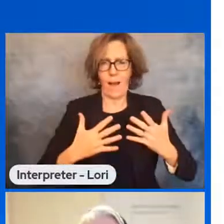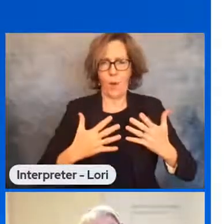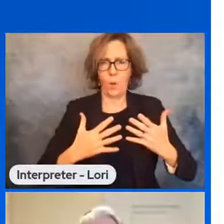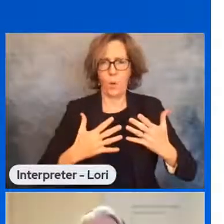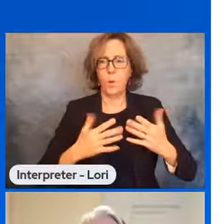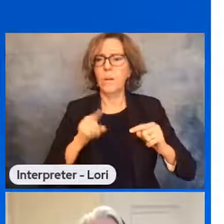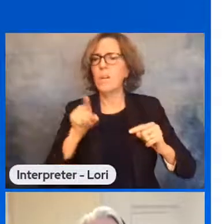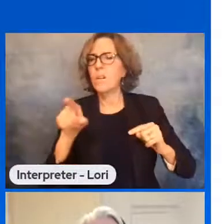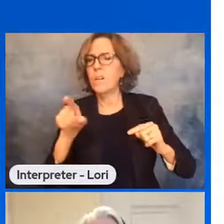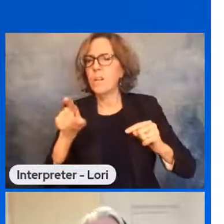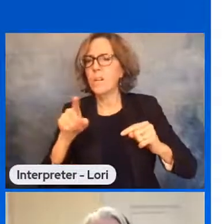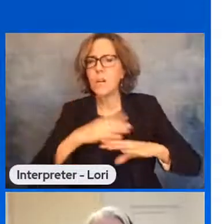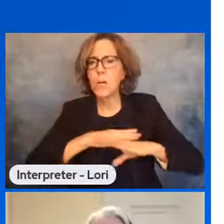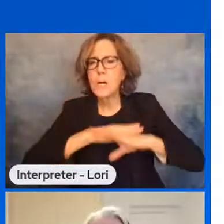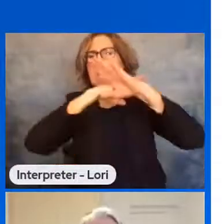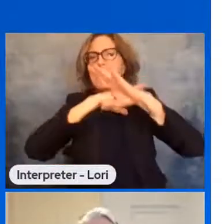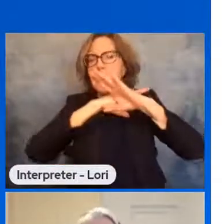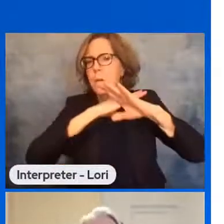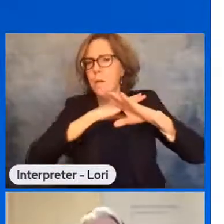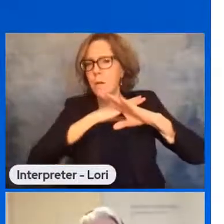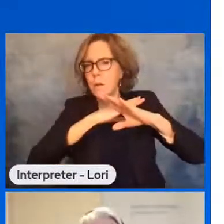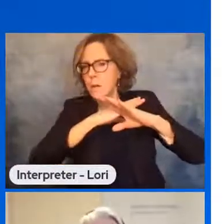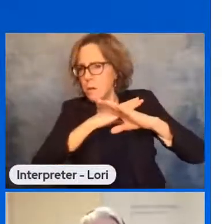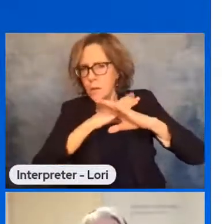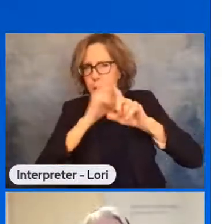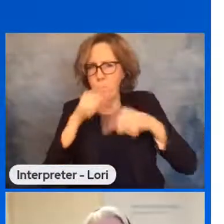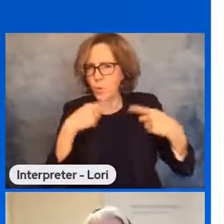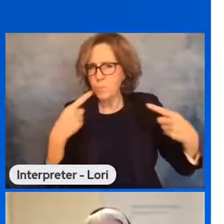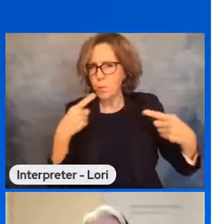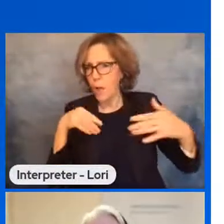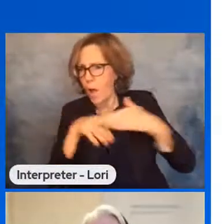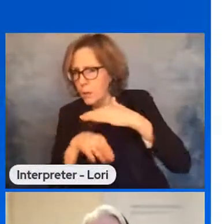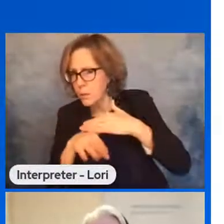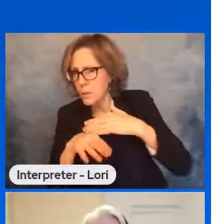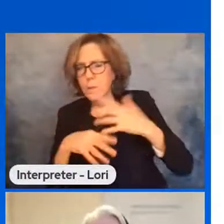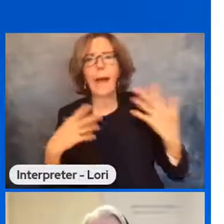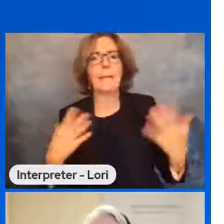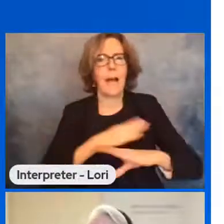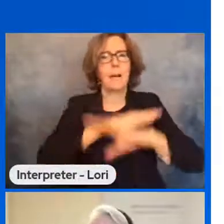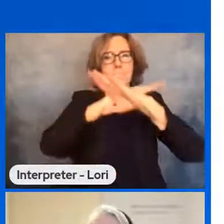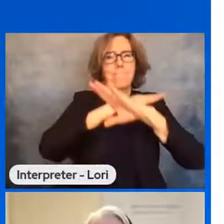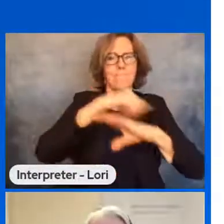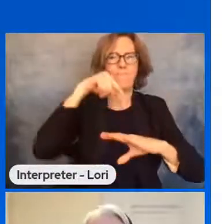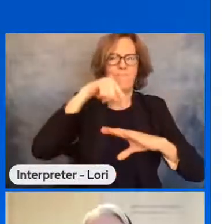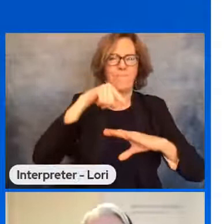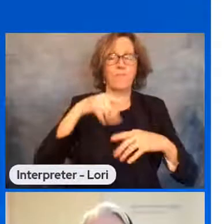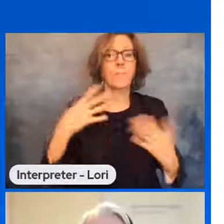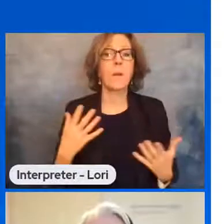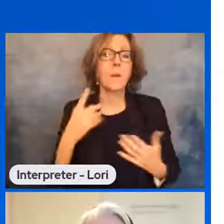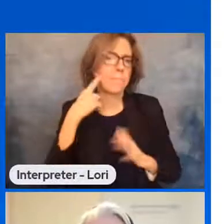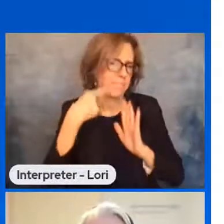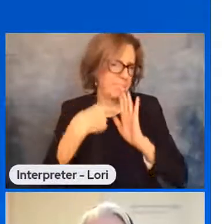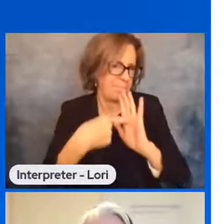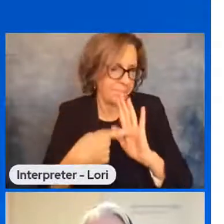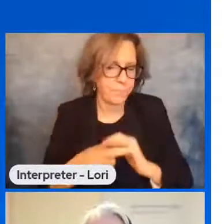For example, if you have two people who are deaf signing to each other, there's no problem with communication.